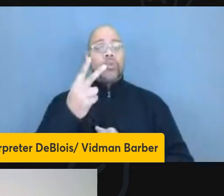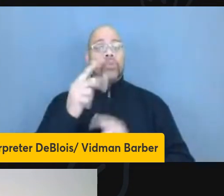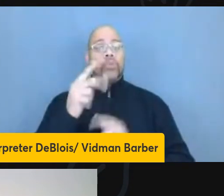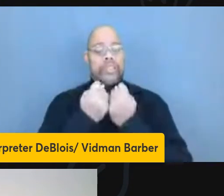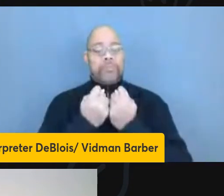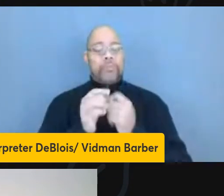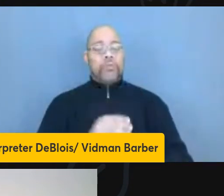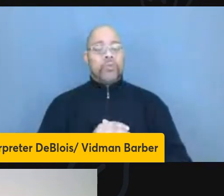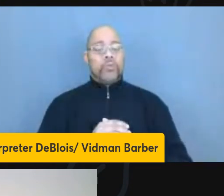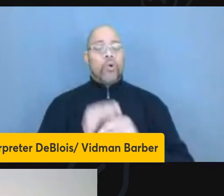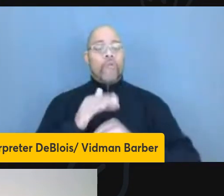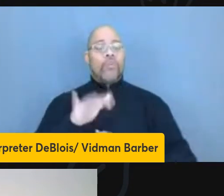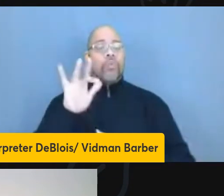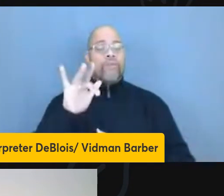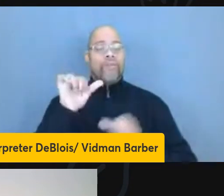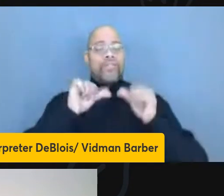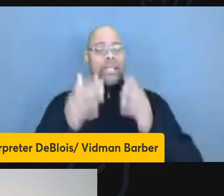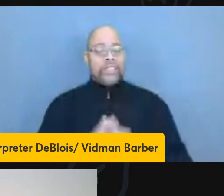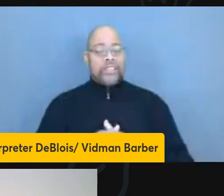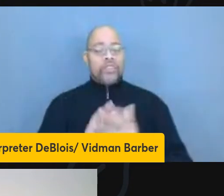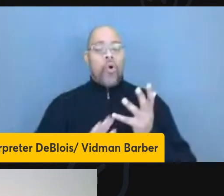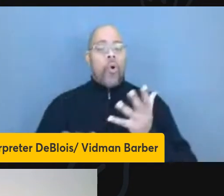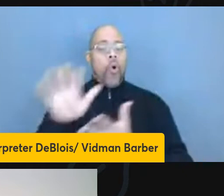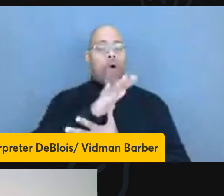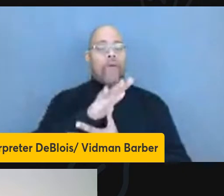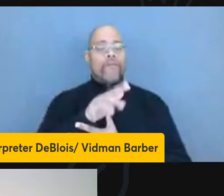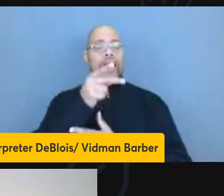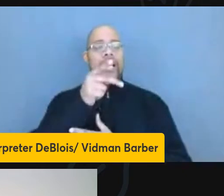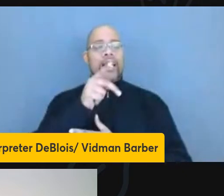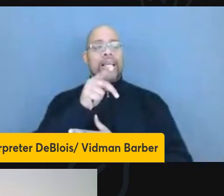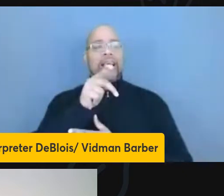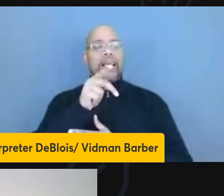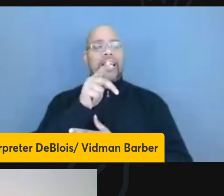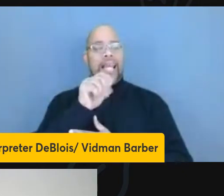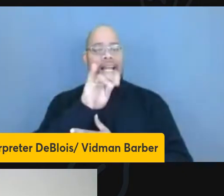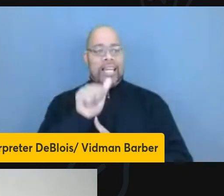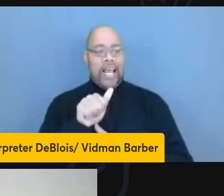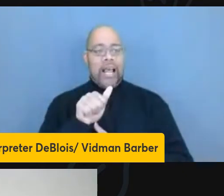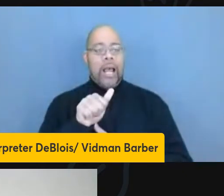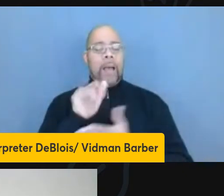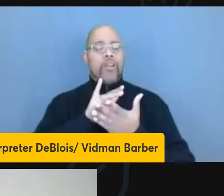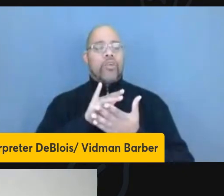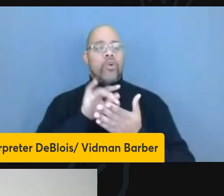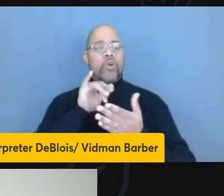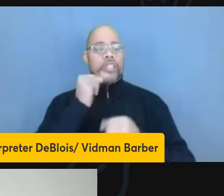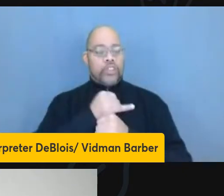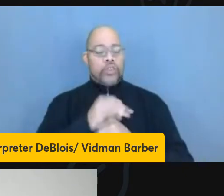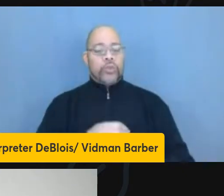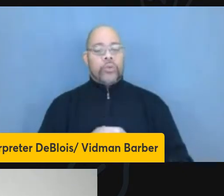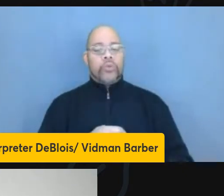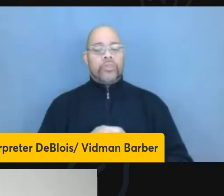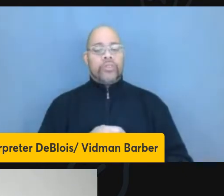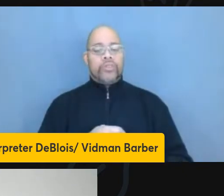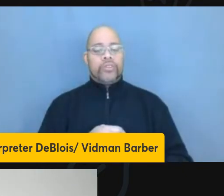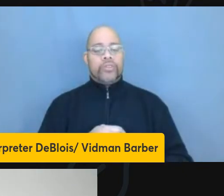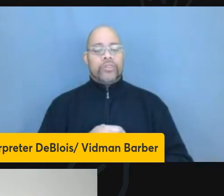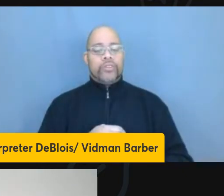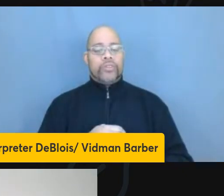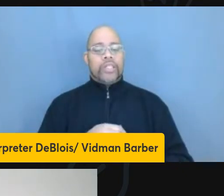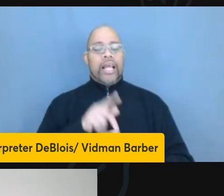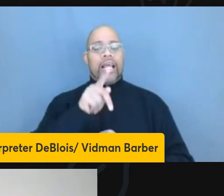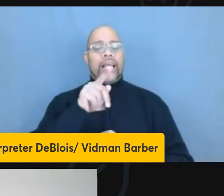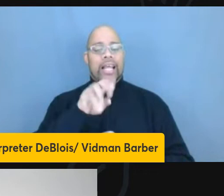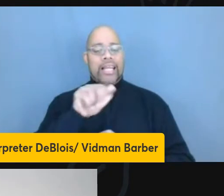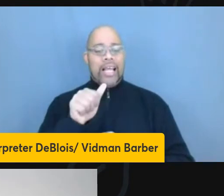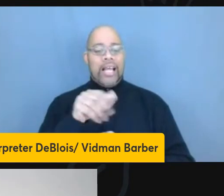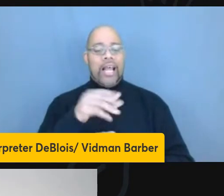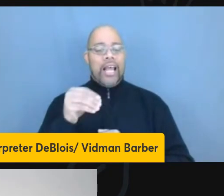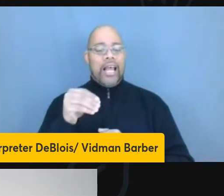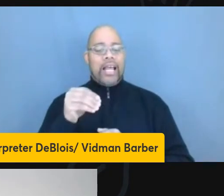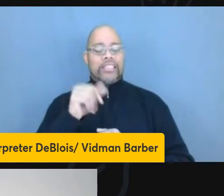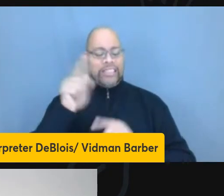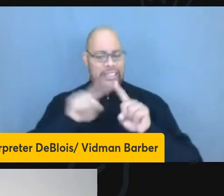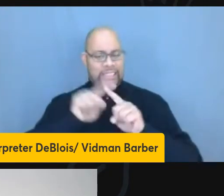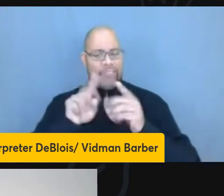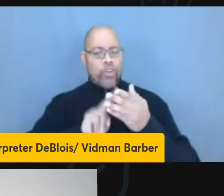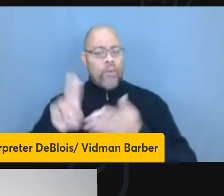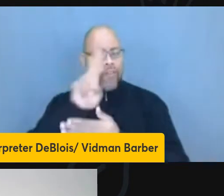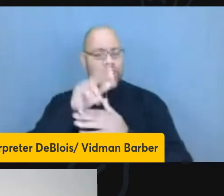25 scientists across Kenya Medical Research Institute, Wellcome Trust, Kenya and Hayden Bond University in University Hospital